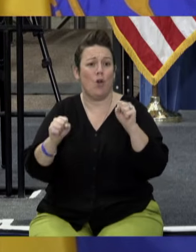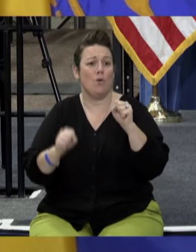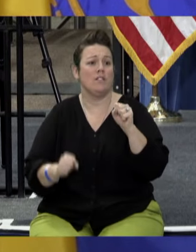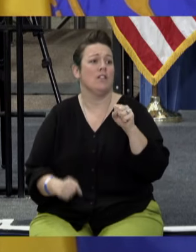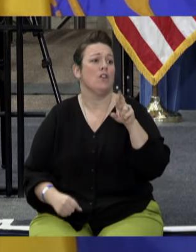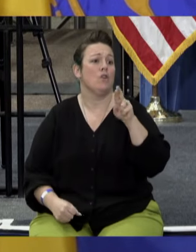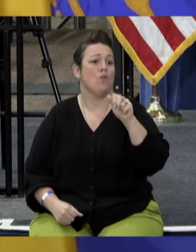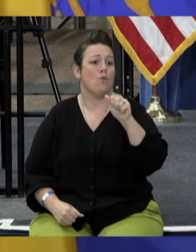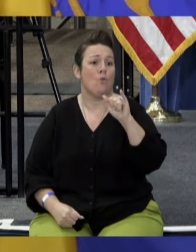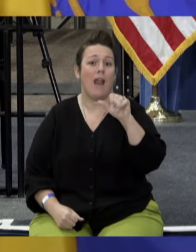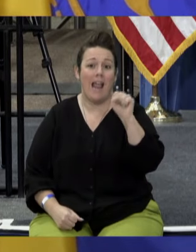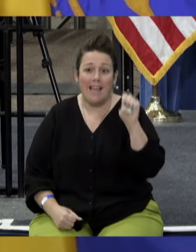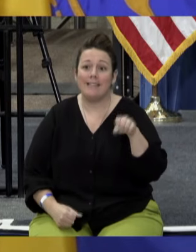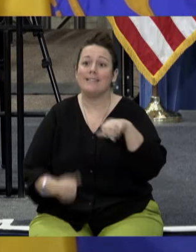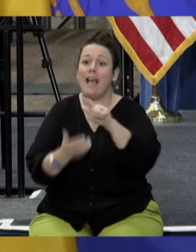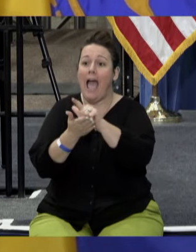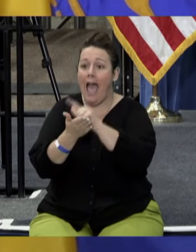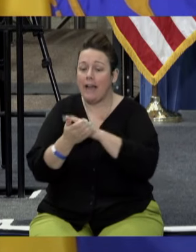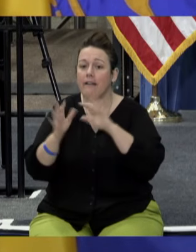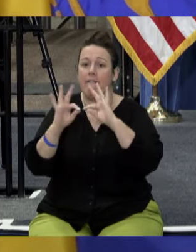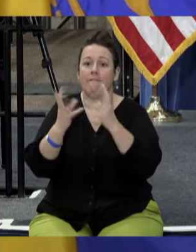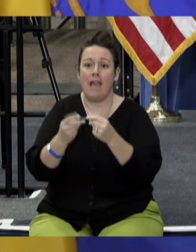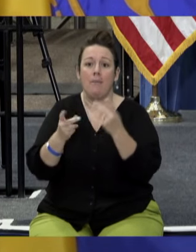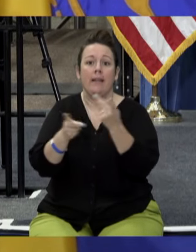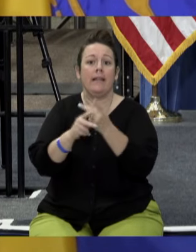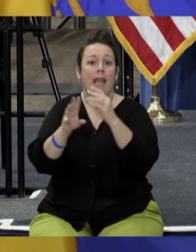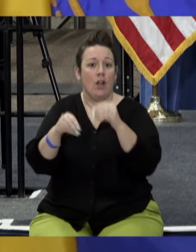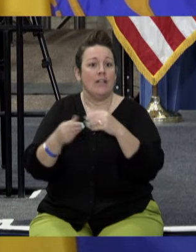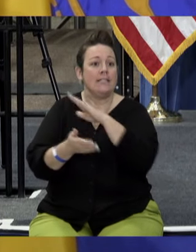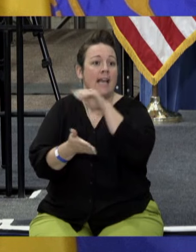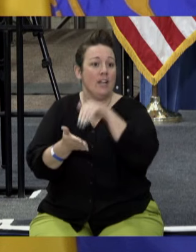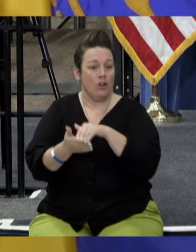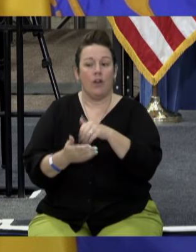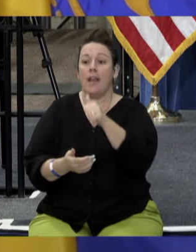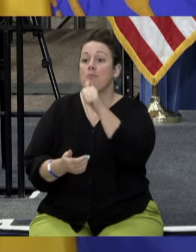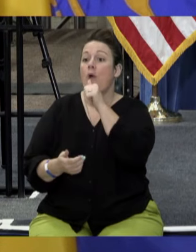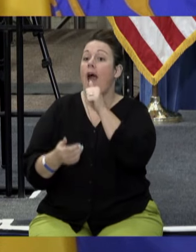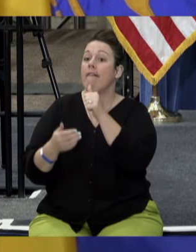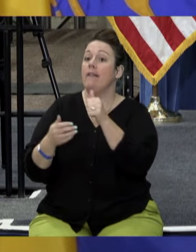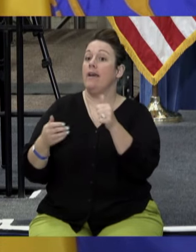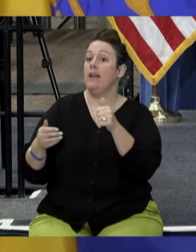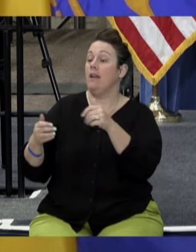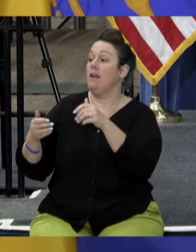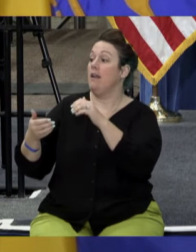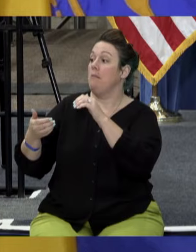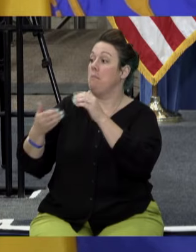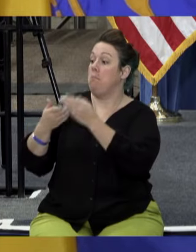Family Caregivers Center. It's a private public partnership of the John A. Hartford